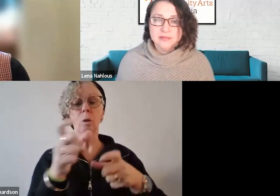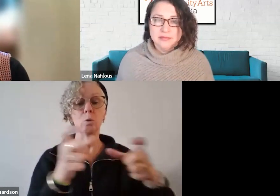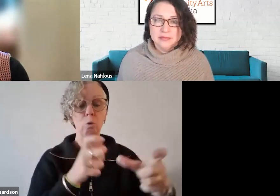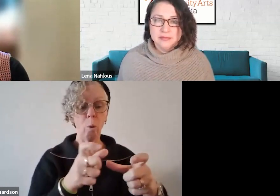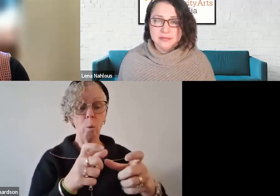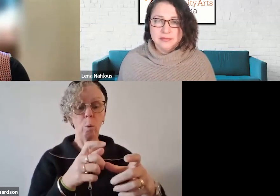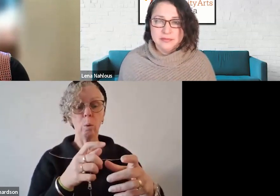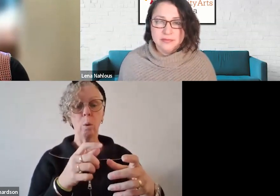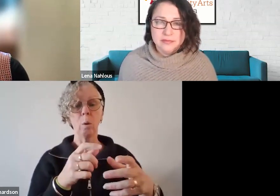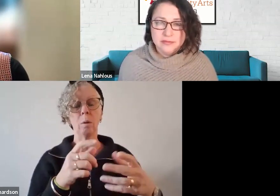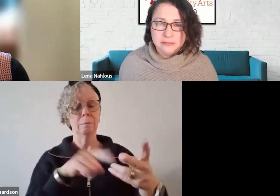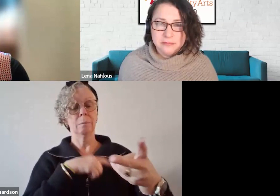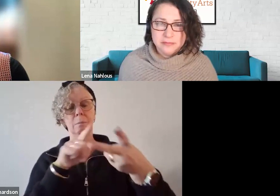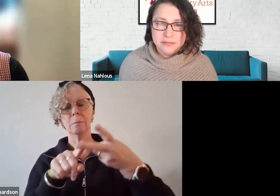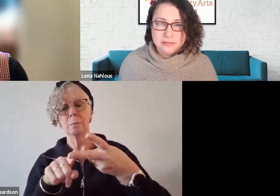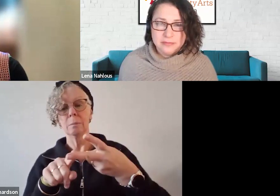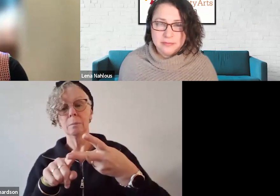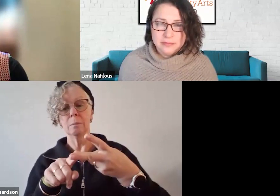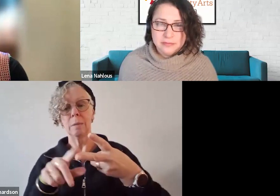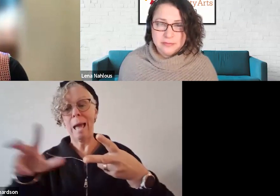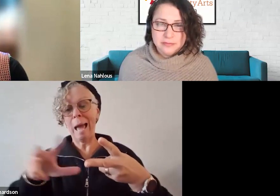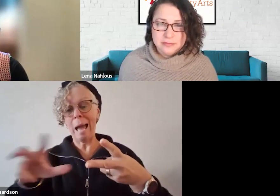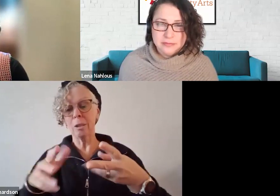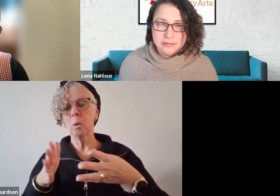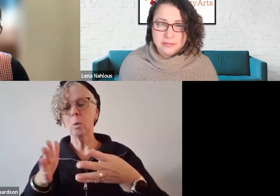and the second is the action manner or system of governing.